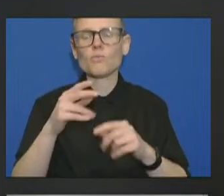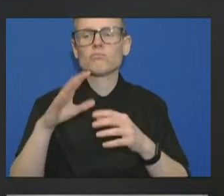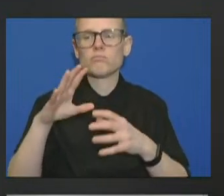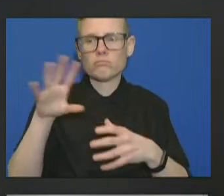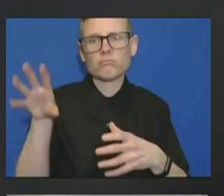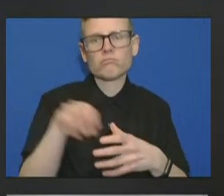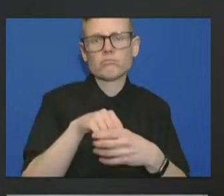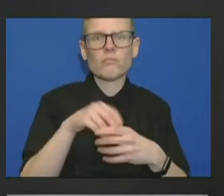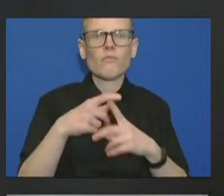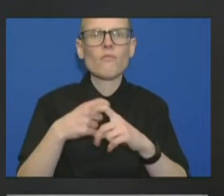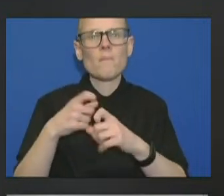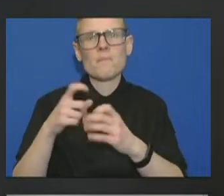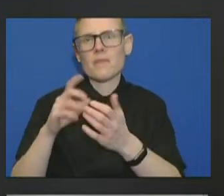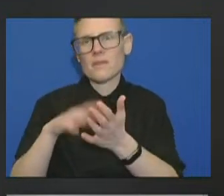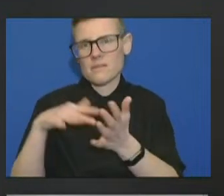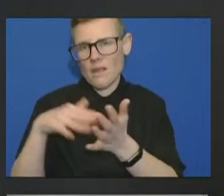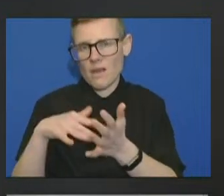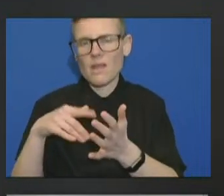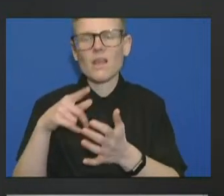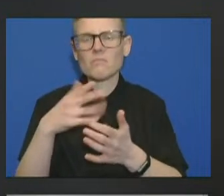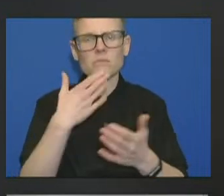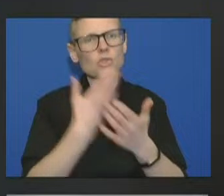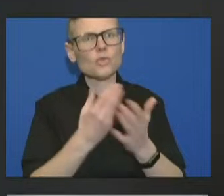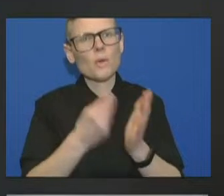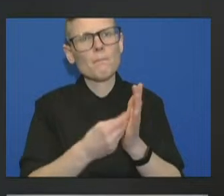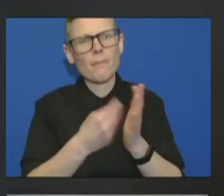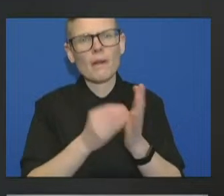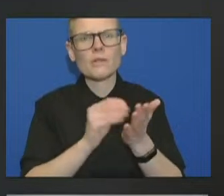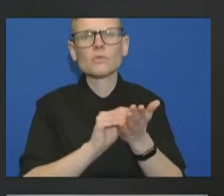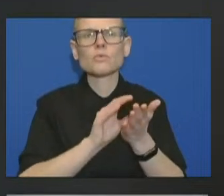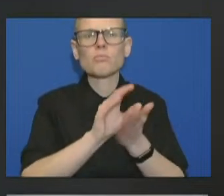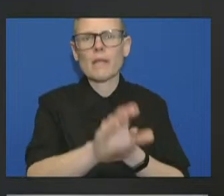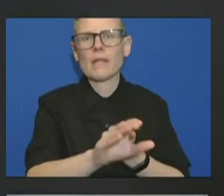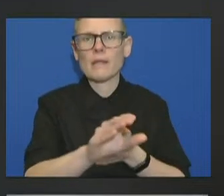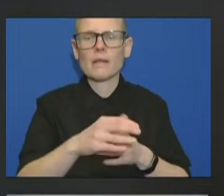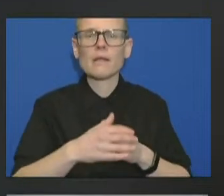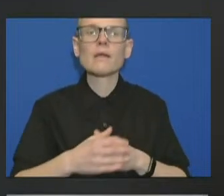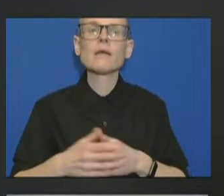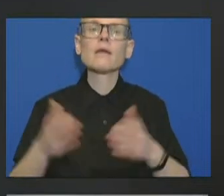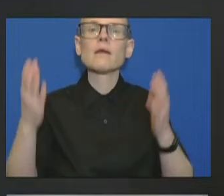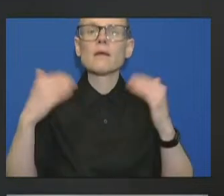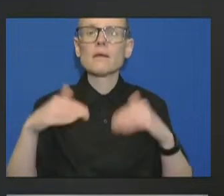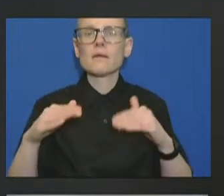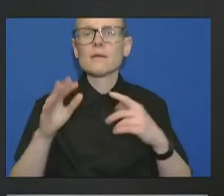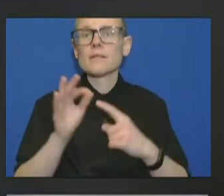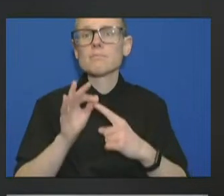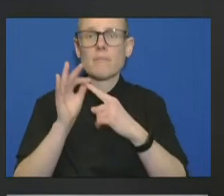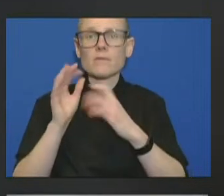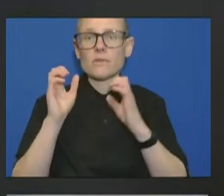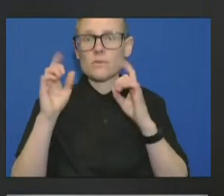that request from SEIU to complete that study and to include that in the budget. And